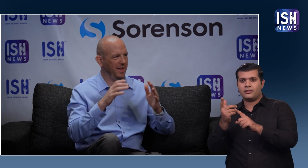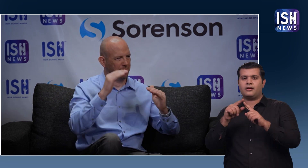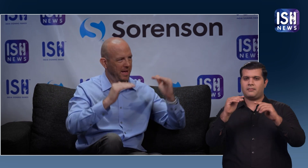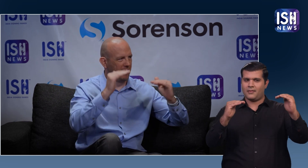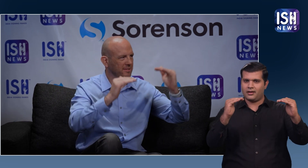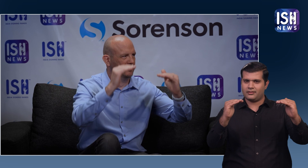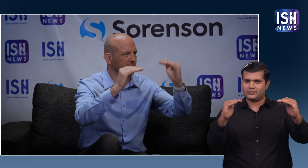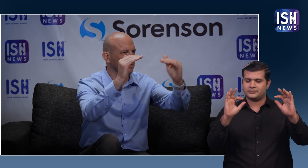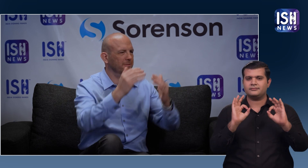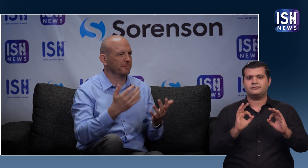I maintained the balance.